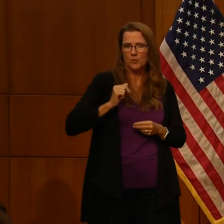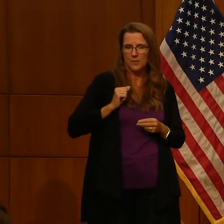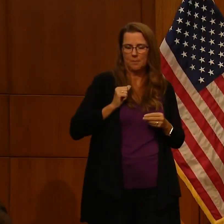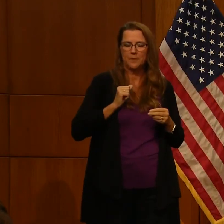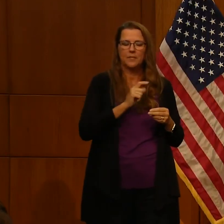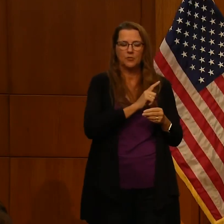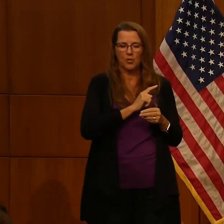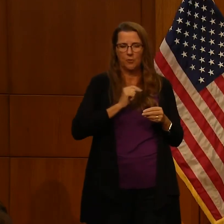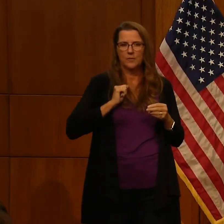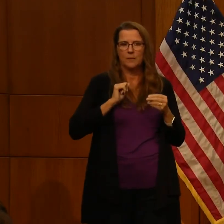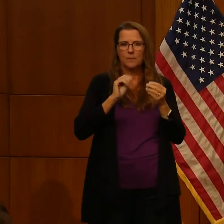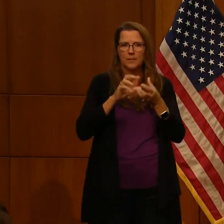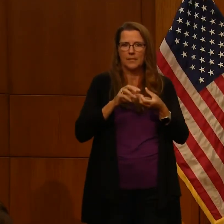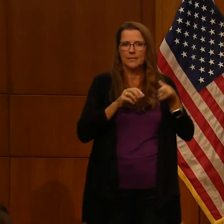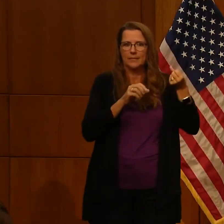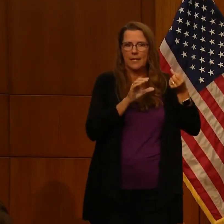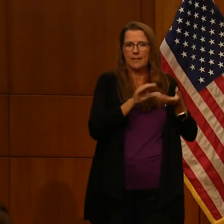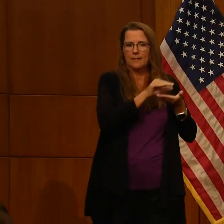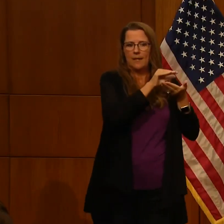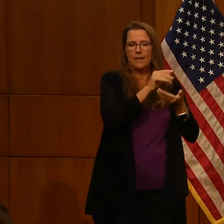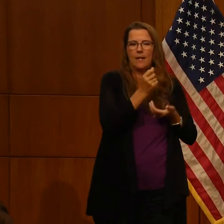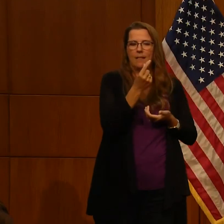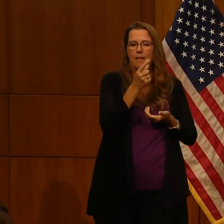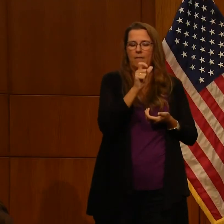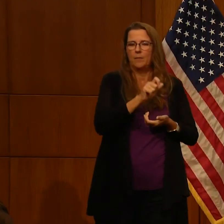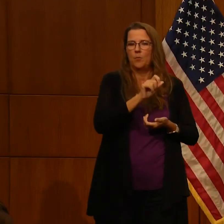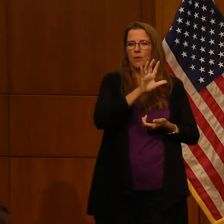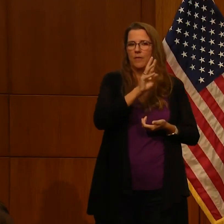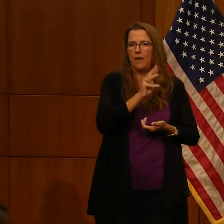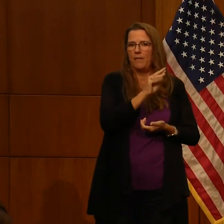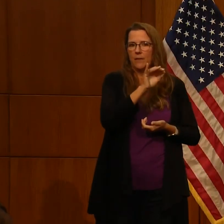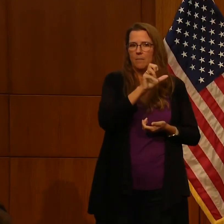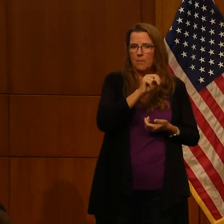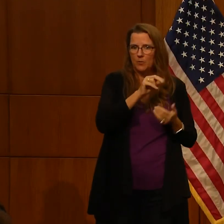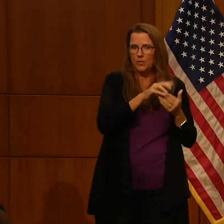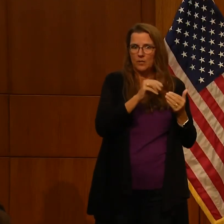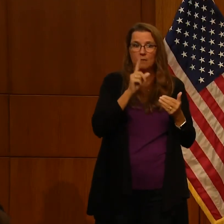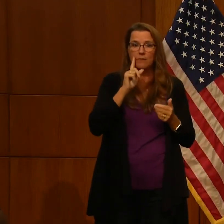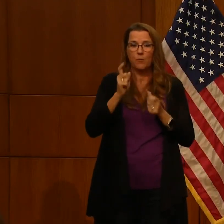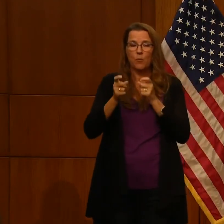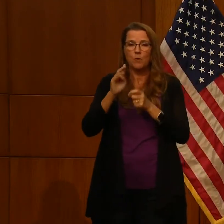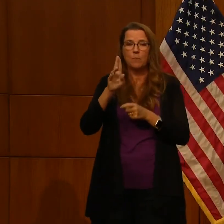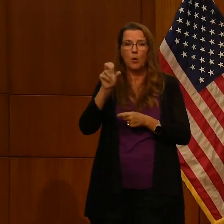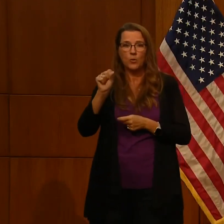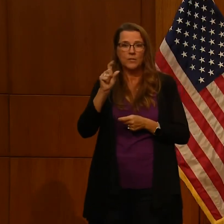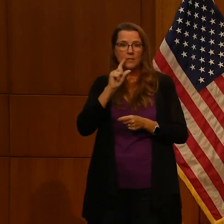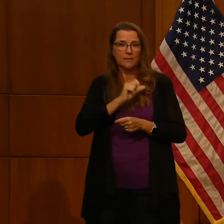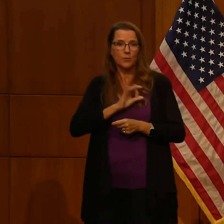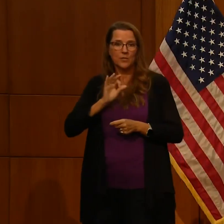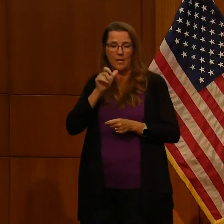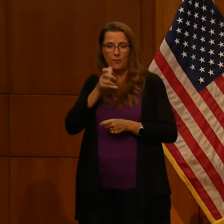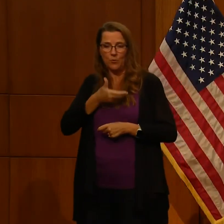SESSION OF THE GENERAL ASSEMBLY. THE GENERAL ASSEMBLY